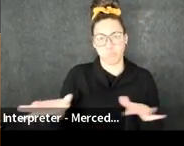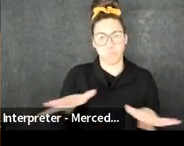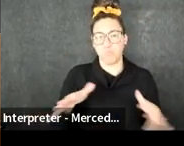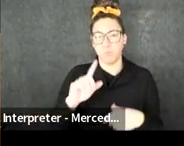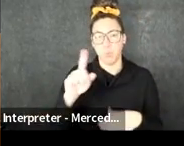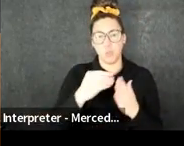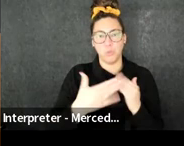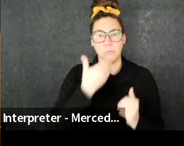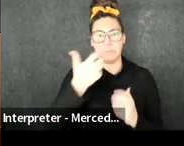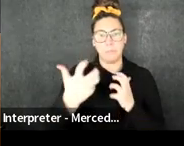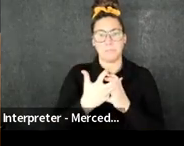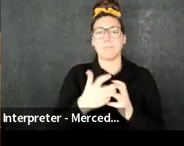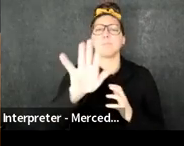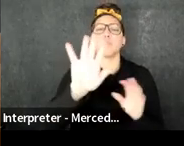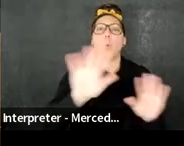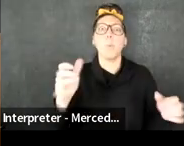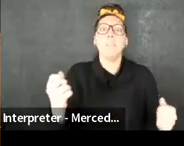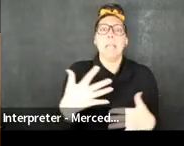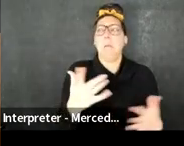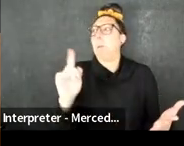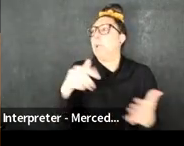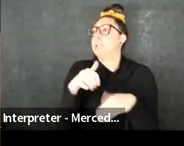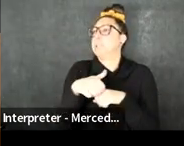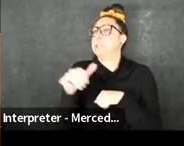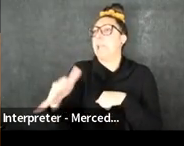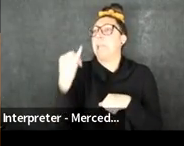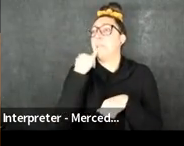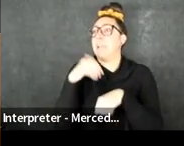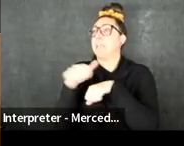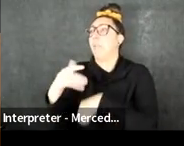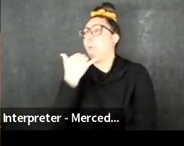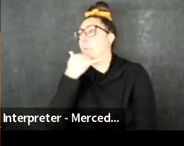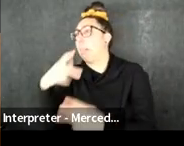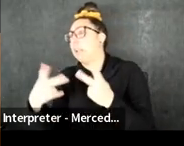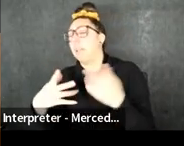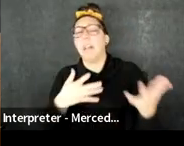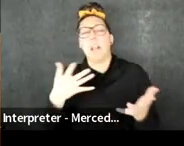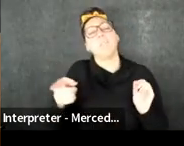so I guess don't fret about whether am I referring the student to the correct intern.